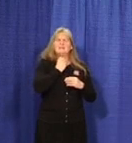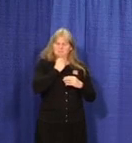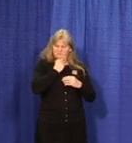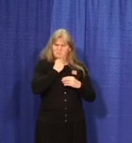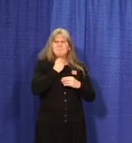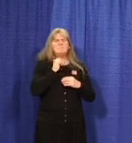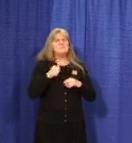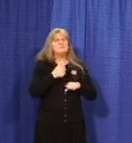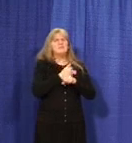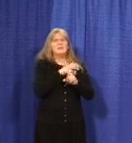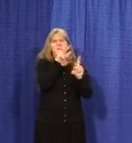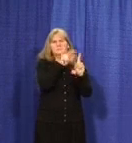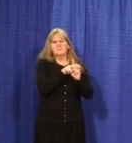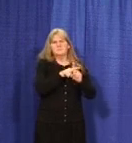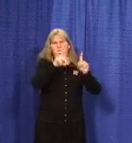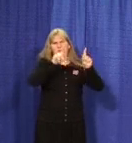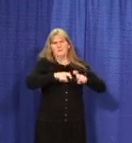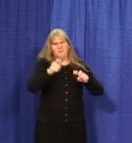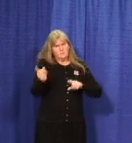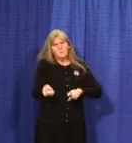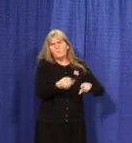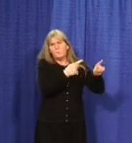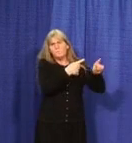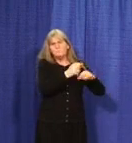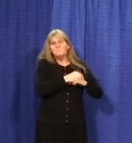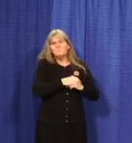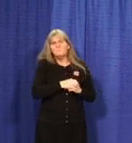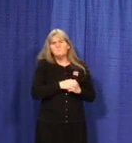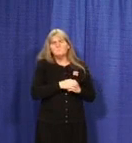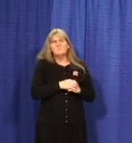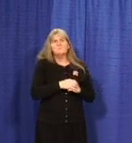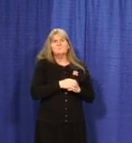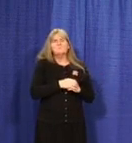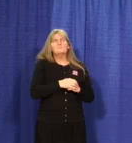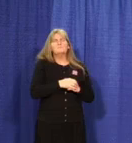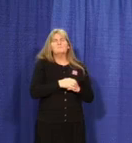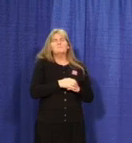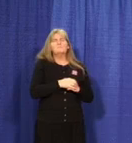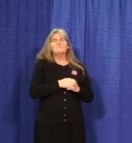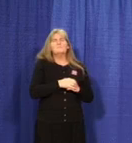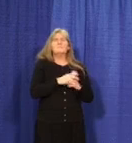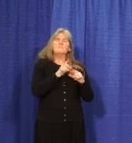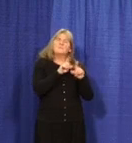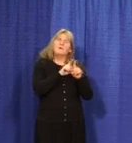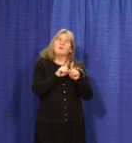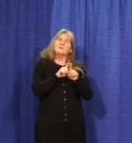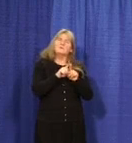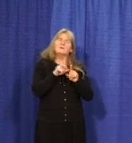for testing as soon as possible. This includes of course anyone who was in the exposure